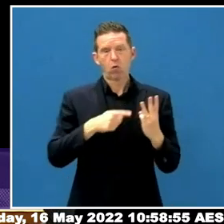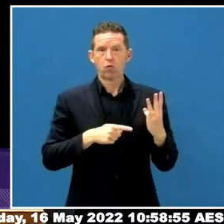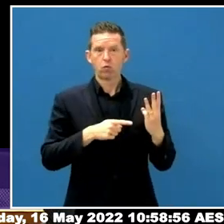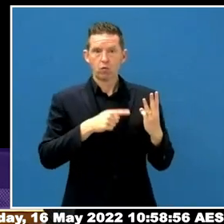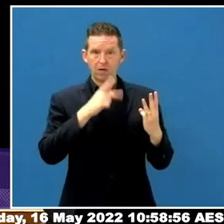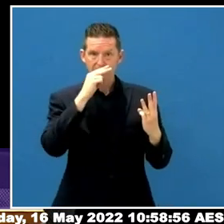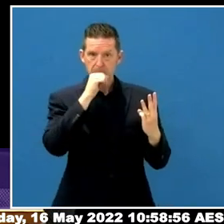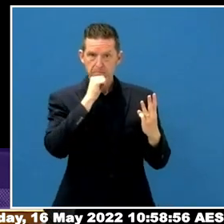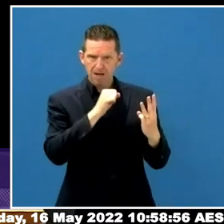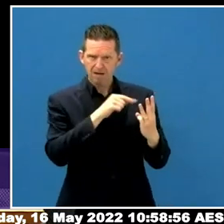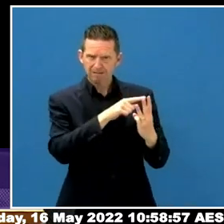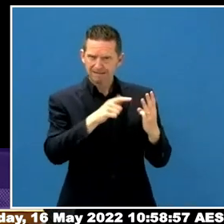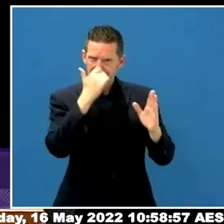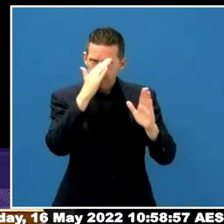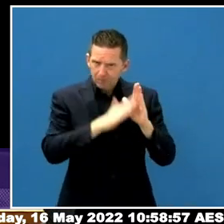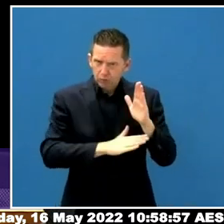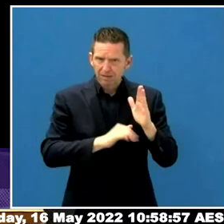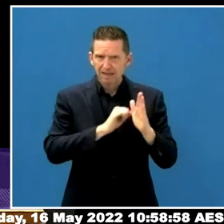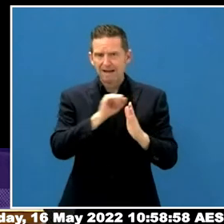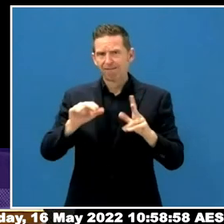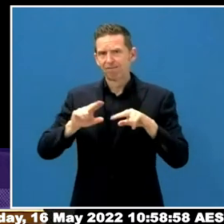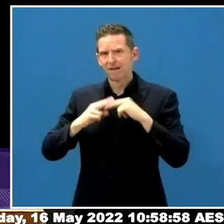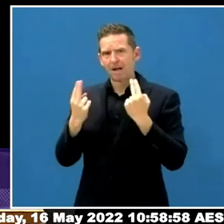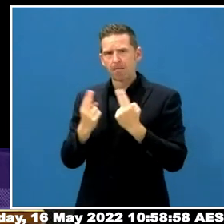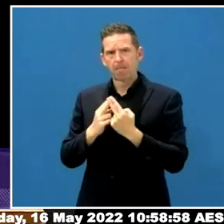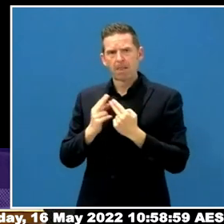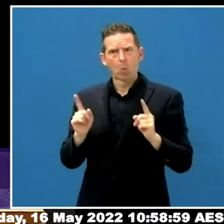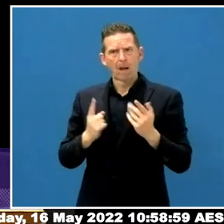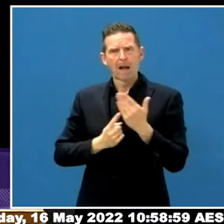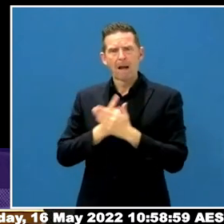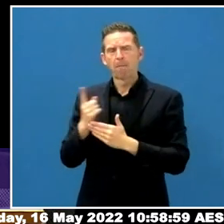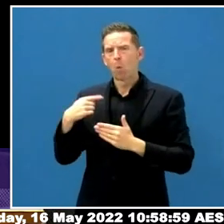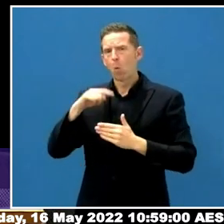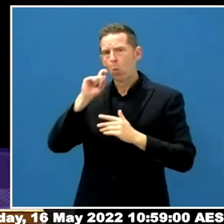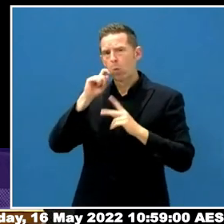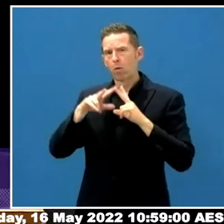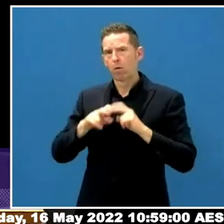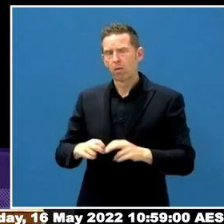their families. We will also discuss several other incidents and events that occurred at